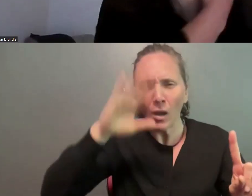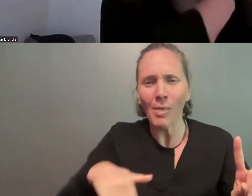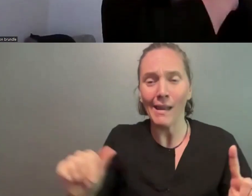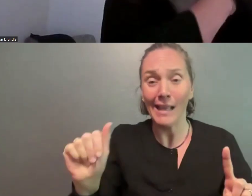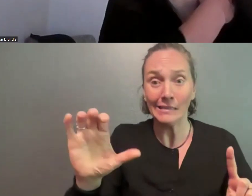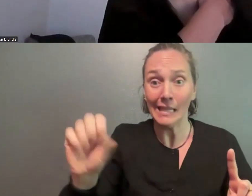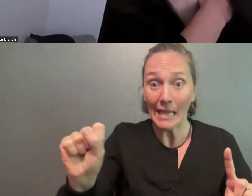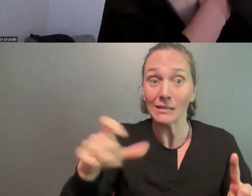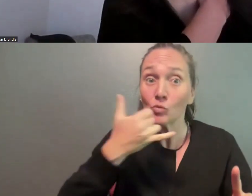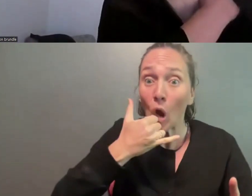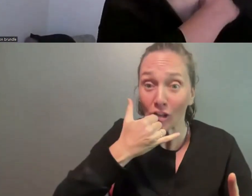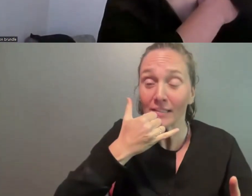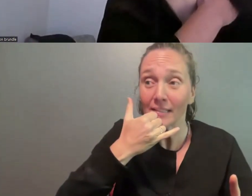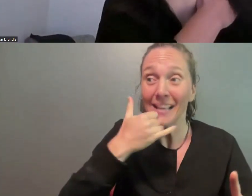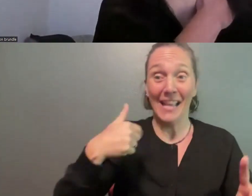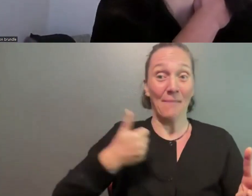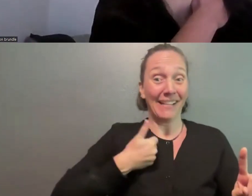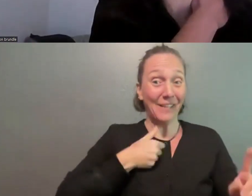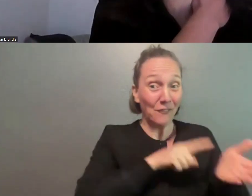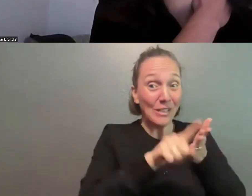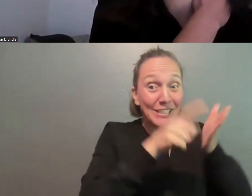And as a researcher, I understand that that is not the way to capture